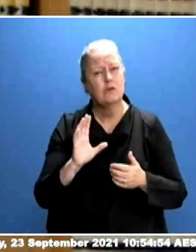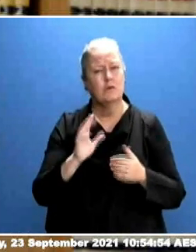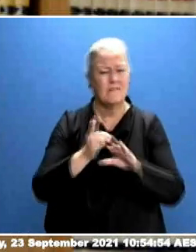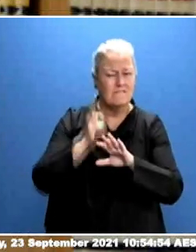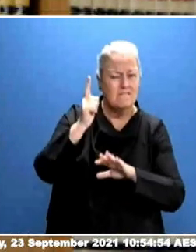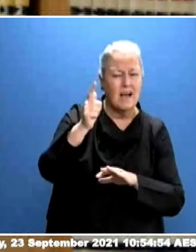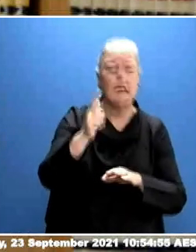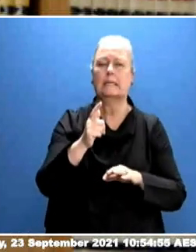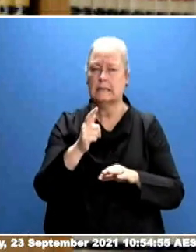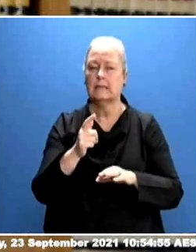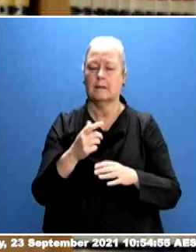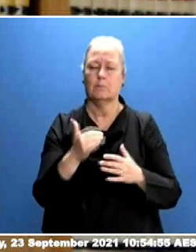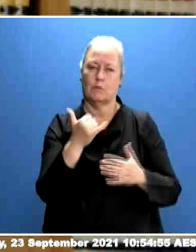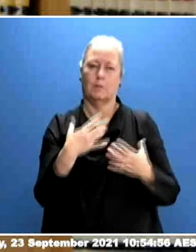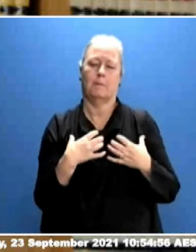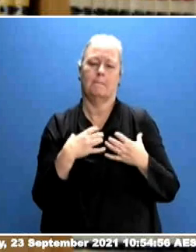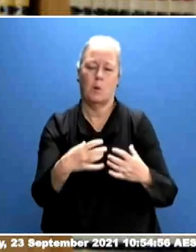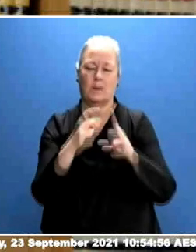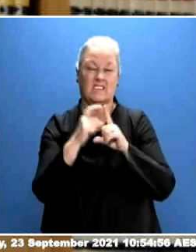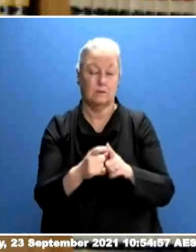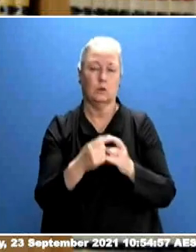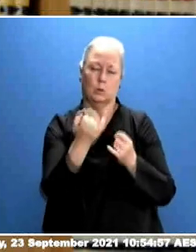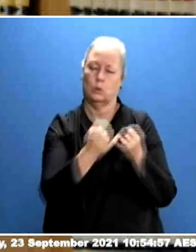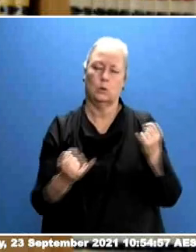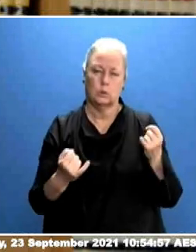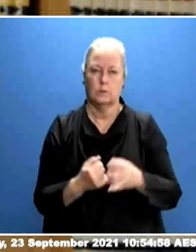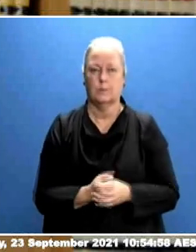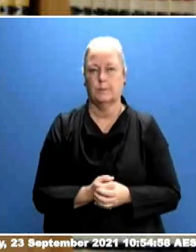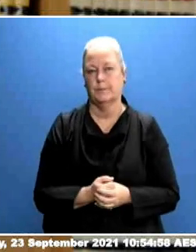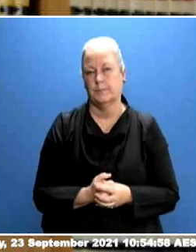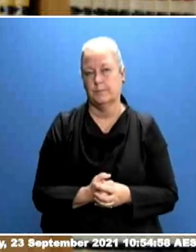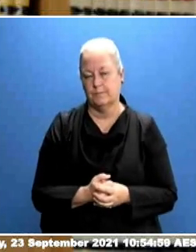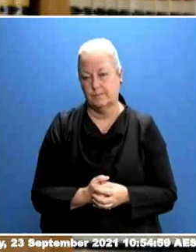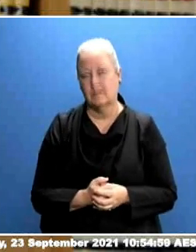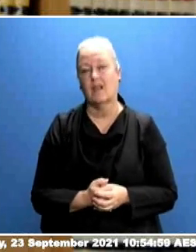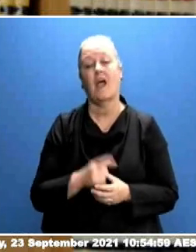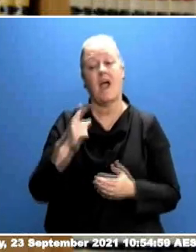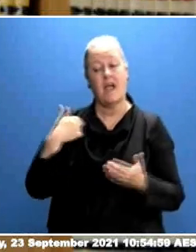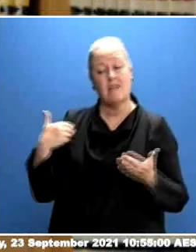some of those intensive placements. In a number of cases over the years that I've worked, the Department